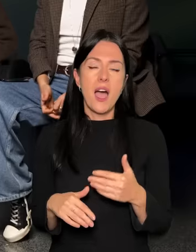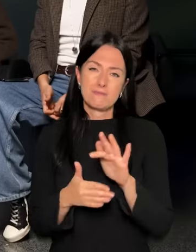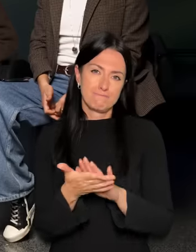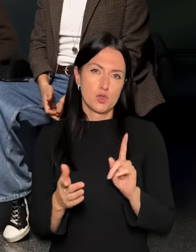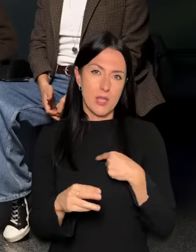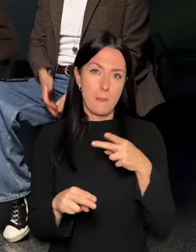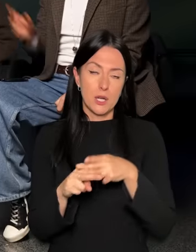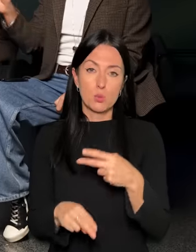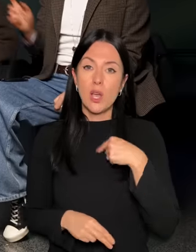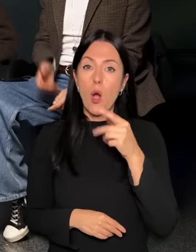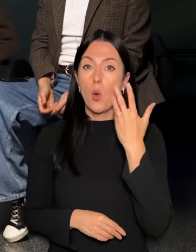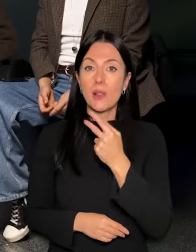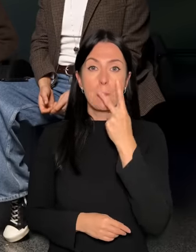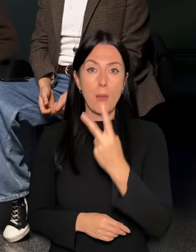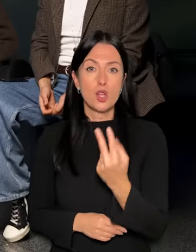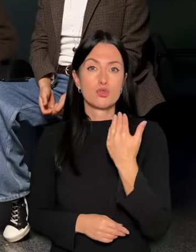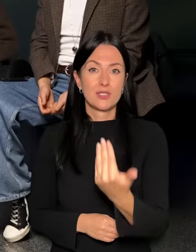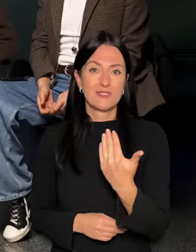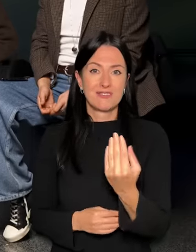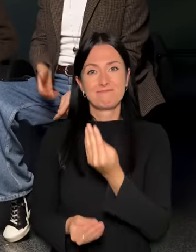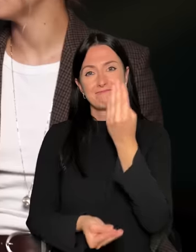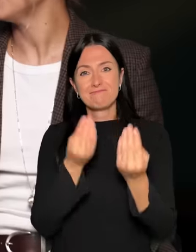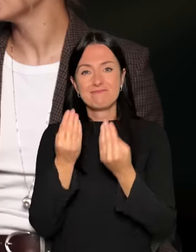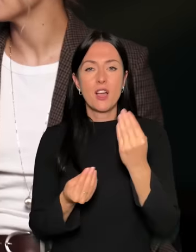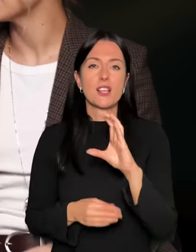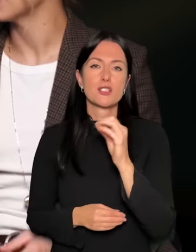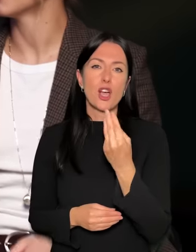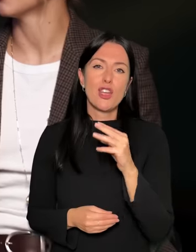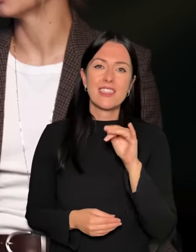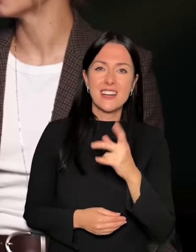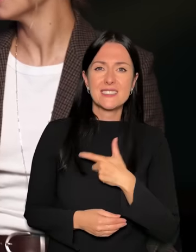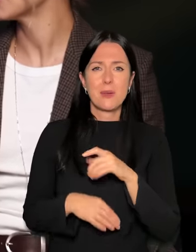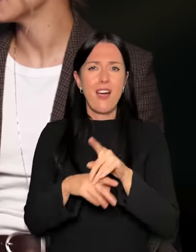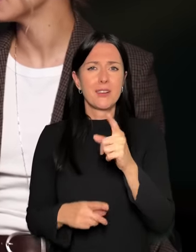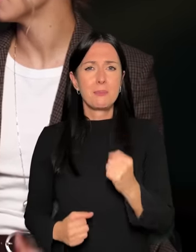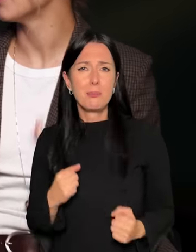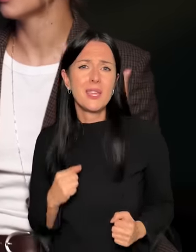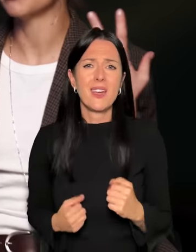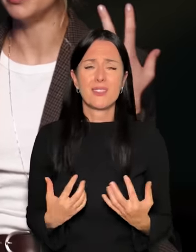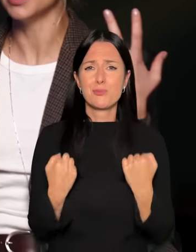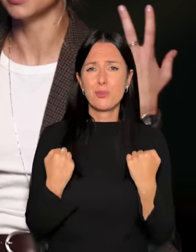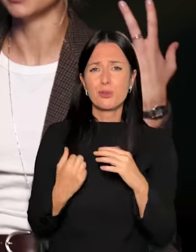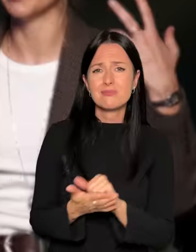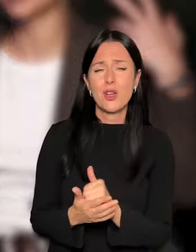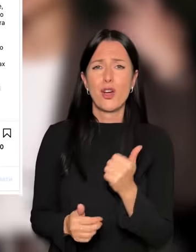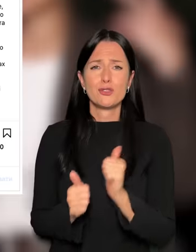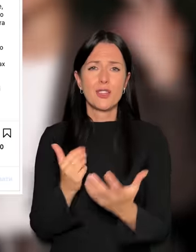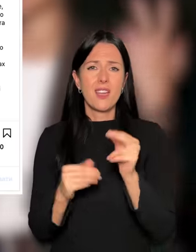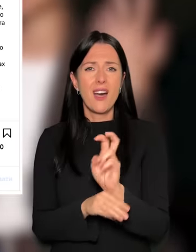Sorry for interrupting, but when I see your lifestyle or Sasha Teren running,